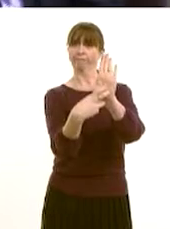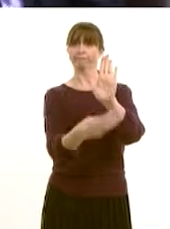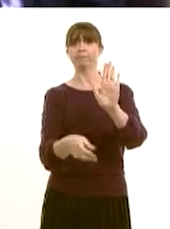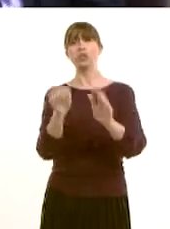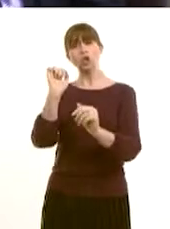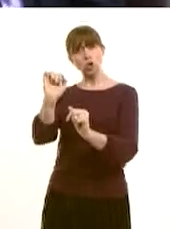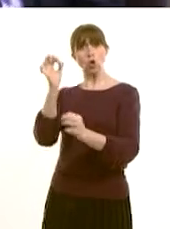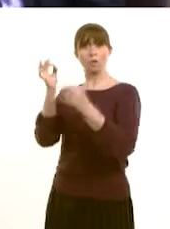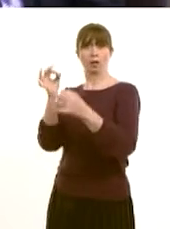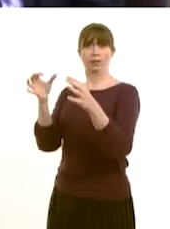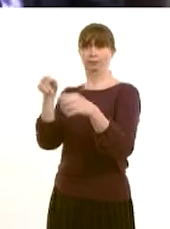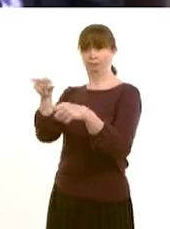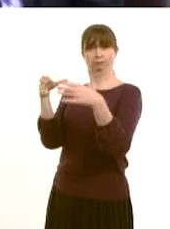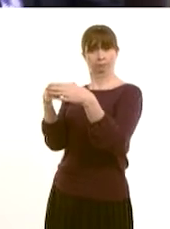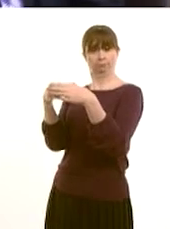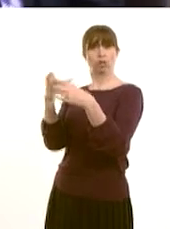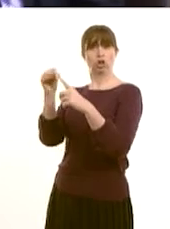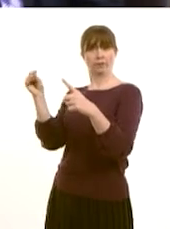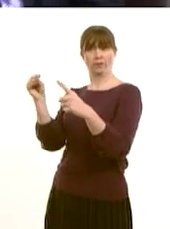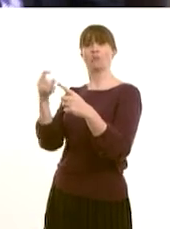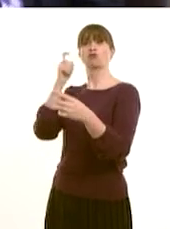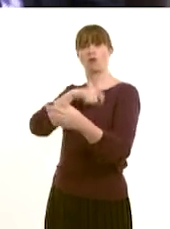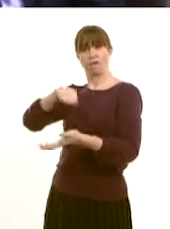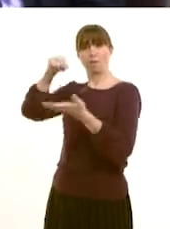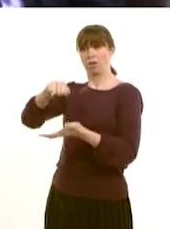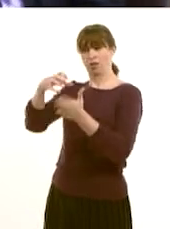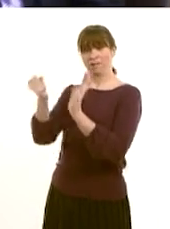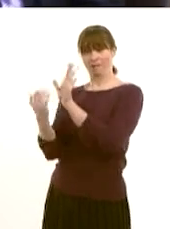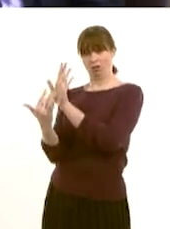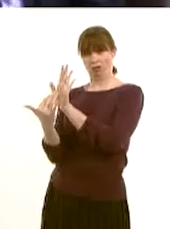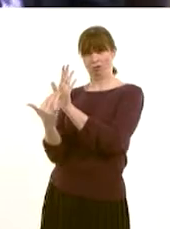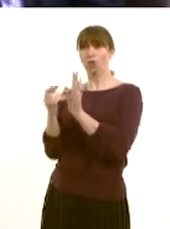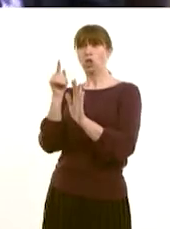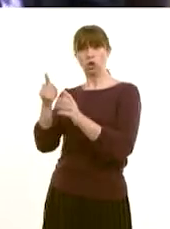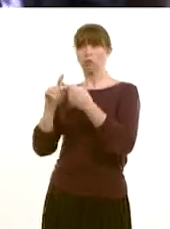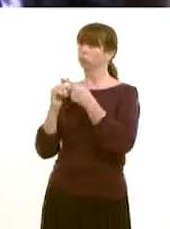produced as an alternative draft budget, and he has not changed his position since then.